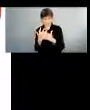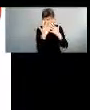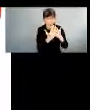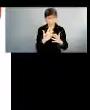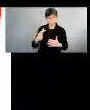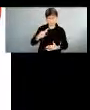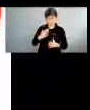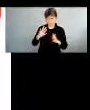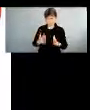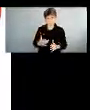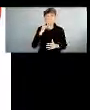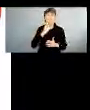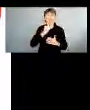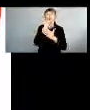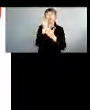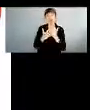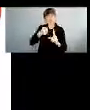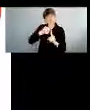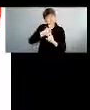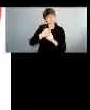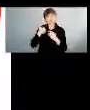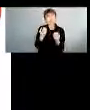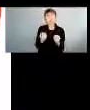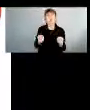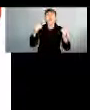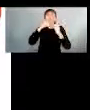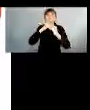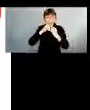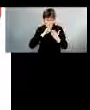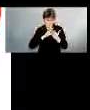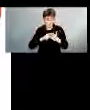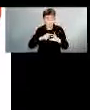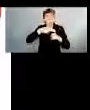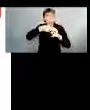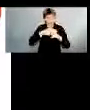is weighted slightly higher than community connection and planning, which are both weighted